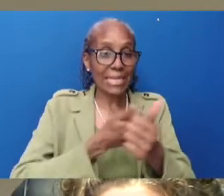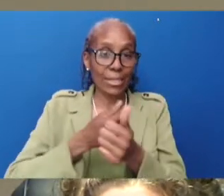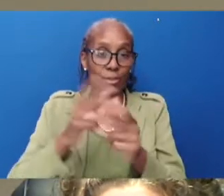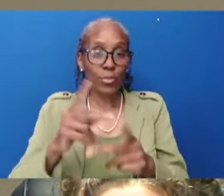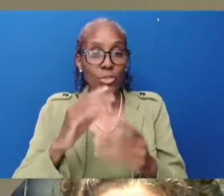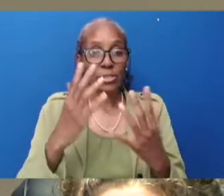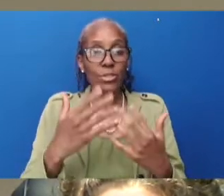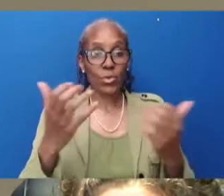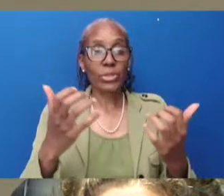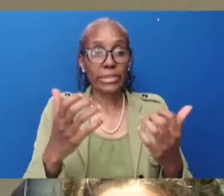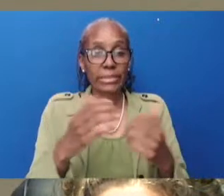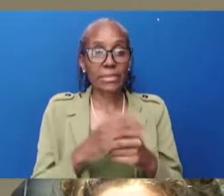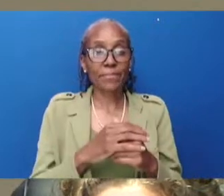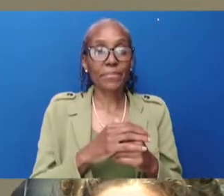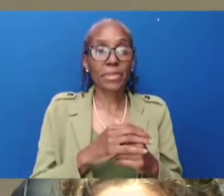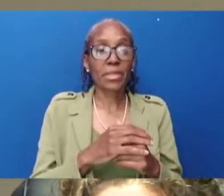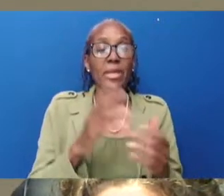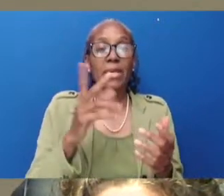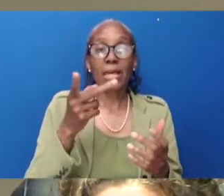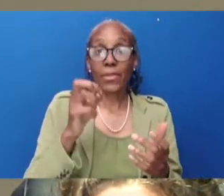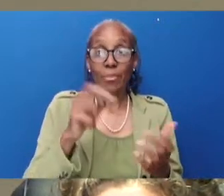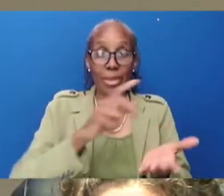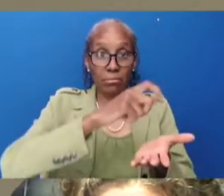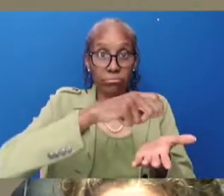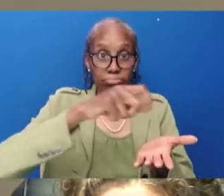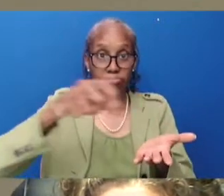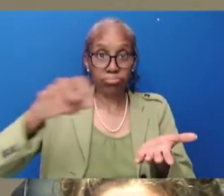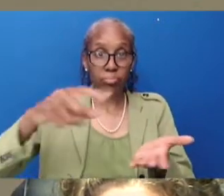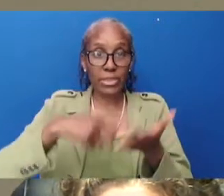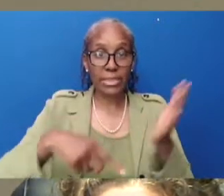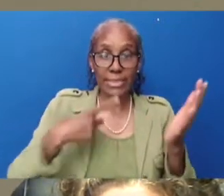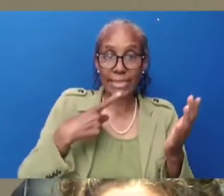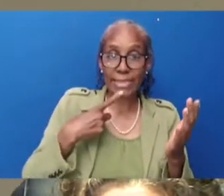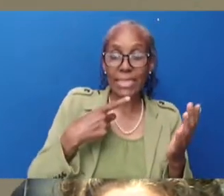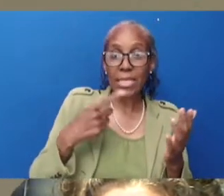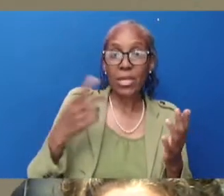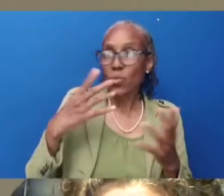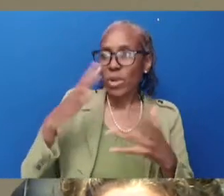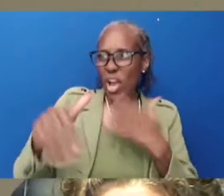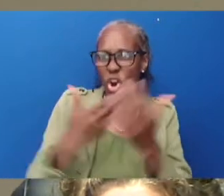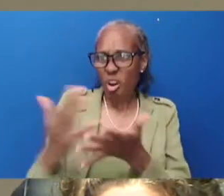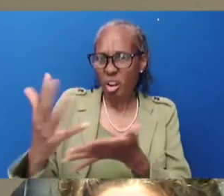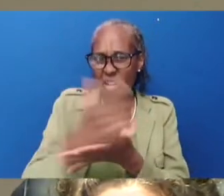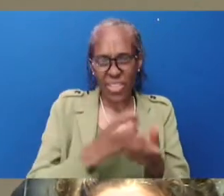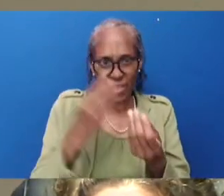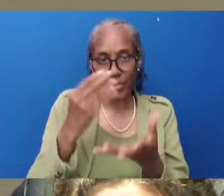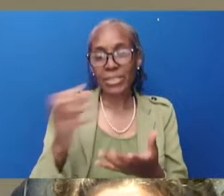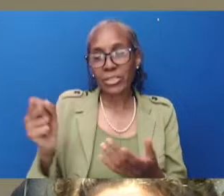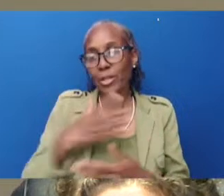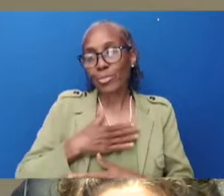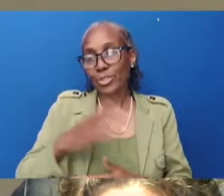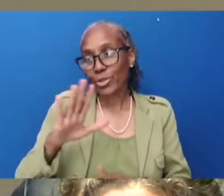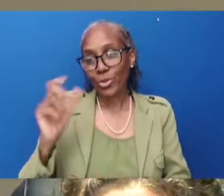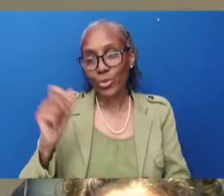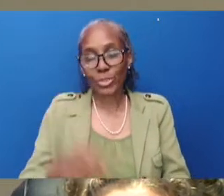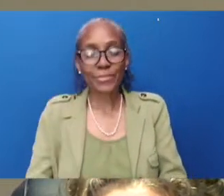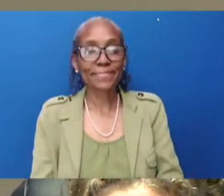HOME REPAIRS, ALMOST EVERY SINGLE PERSON IN THE AUDIENCE GOT THEIR PEN OUT TO WRITE THAT